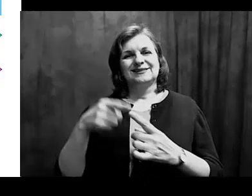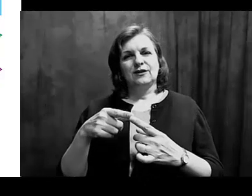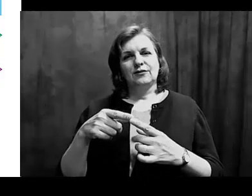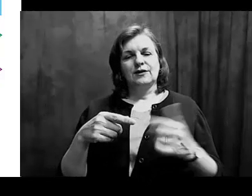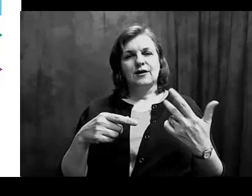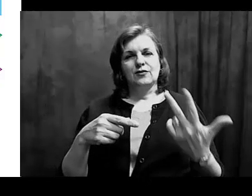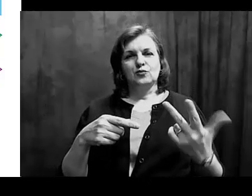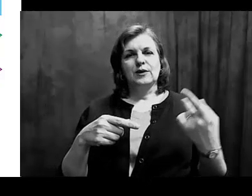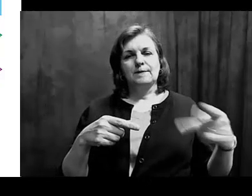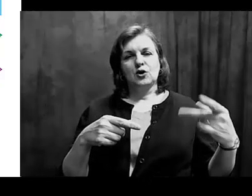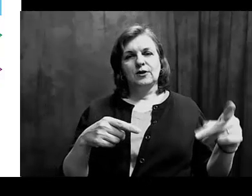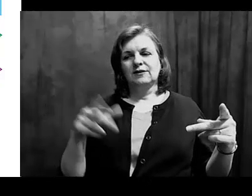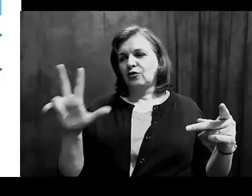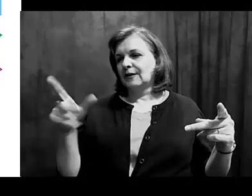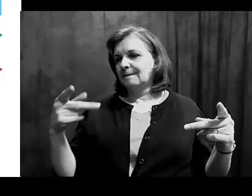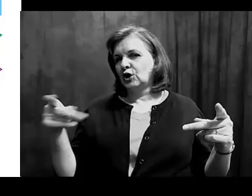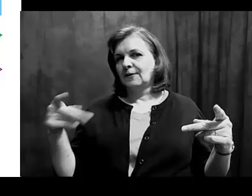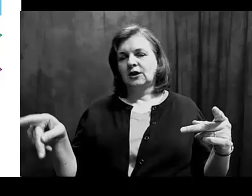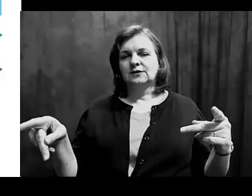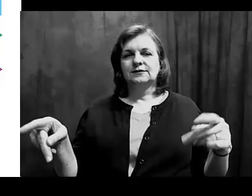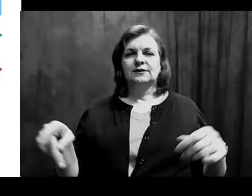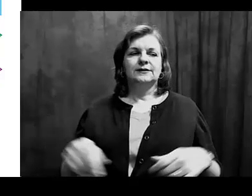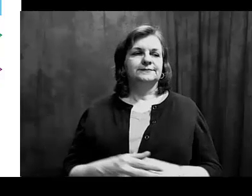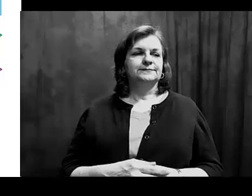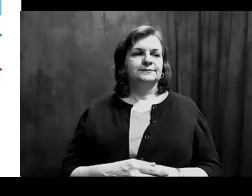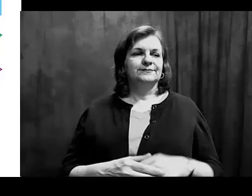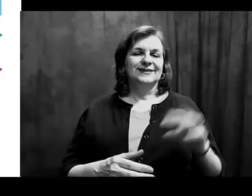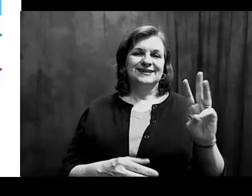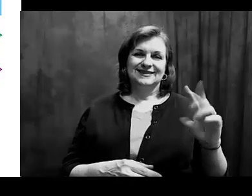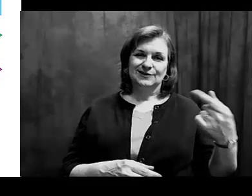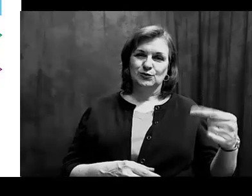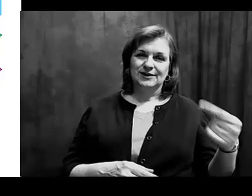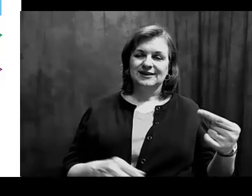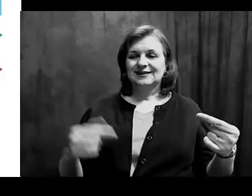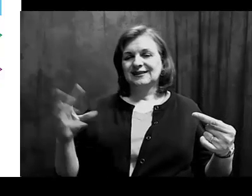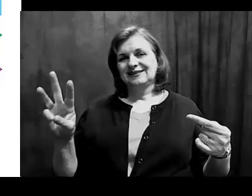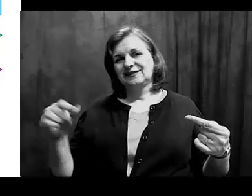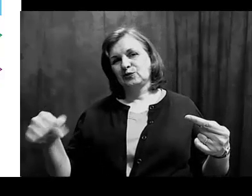and eventually they are going to bounce around and bump in to each other with lots and lots of